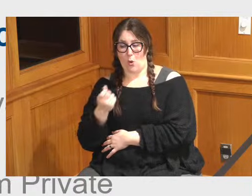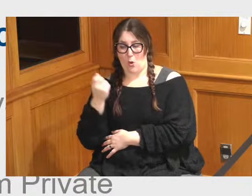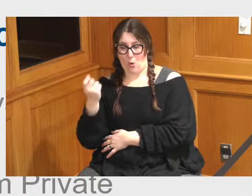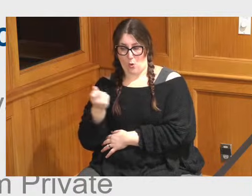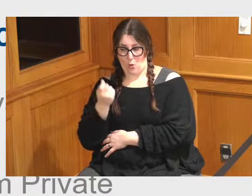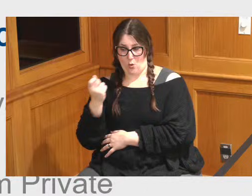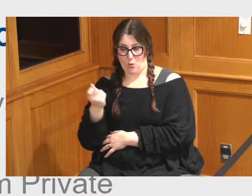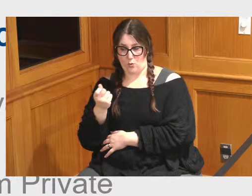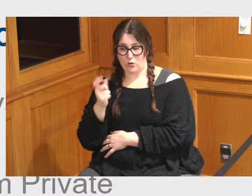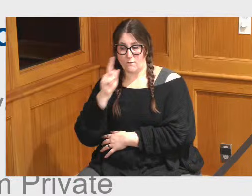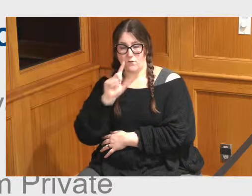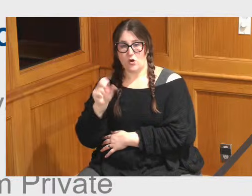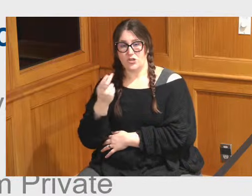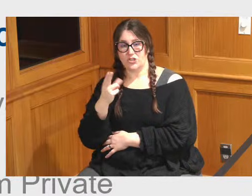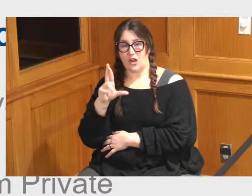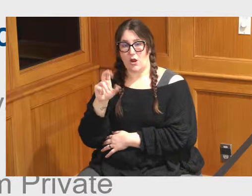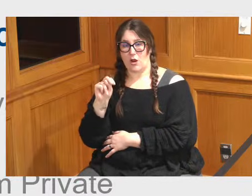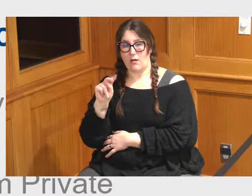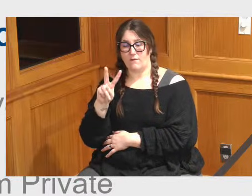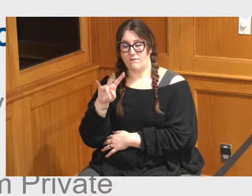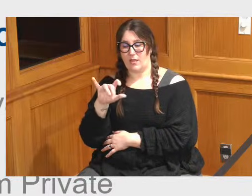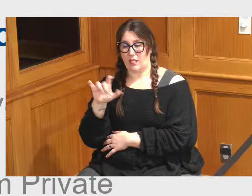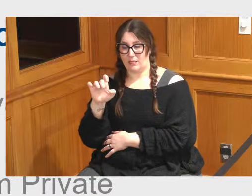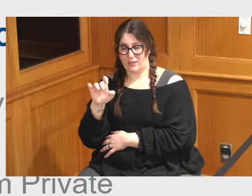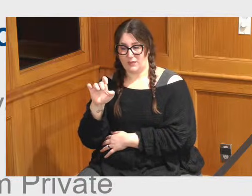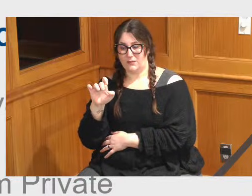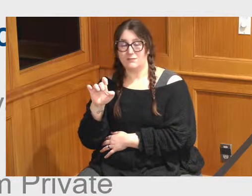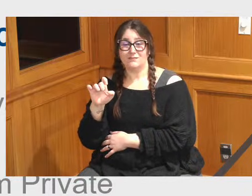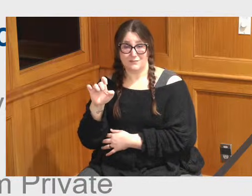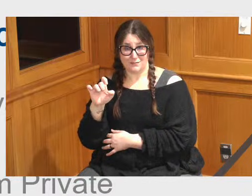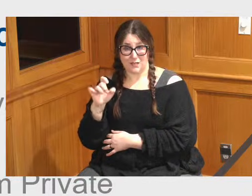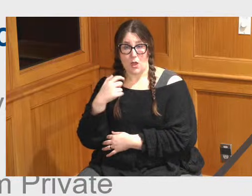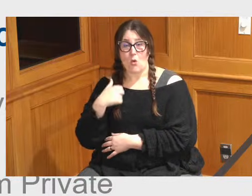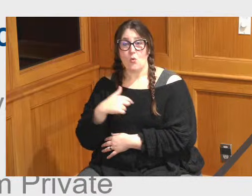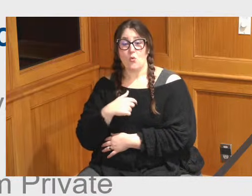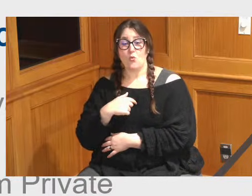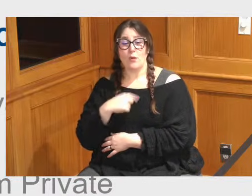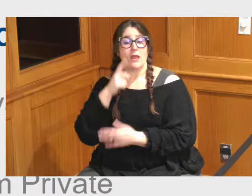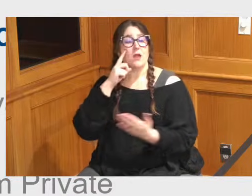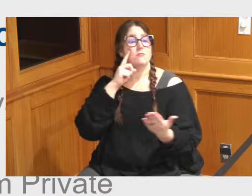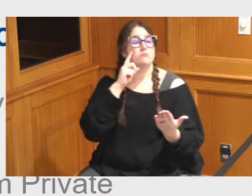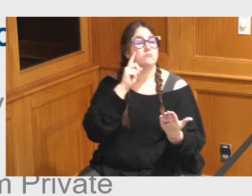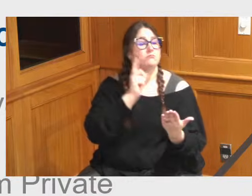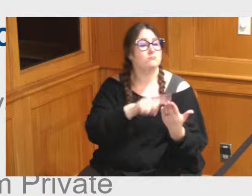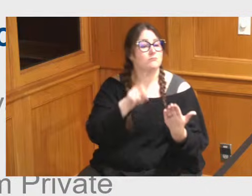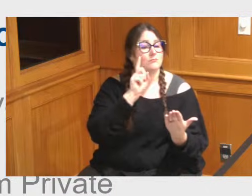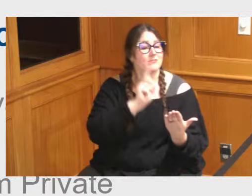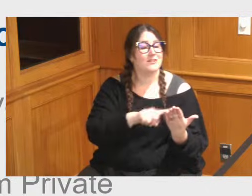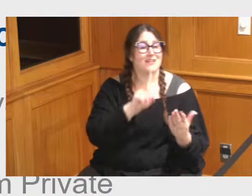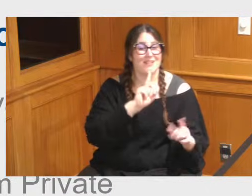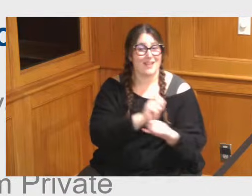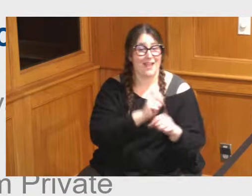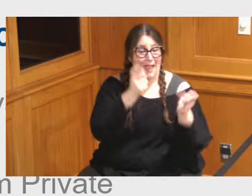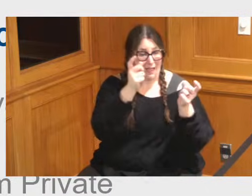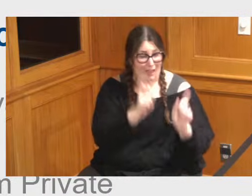be held for Sharonville. We go back and we confirm those removals have actually happened and then we